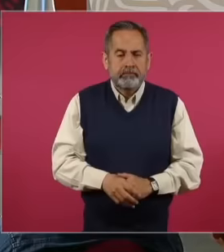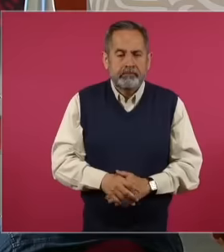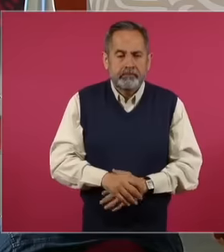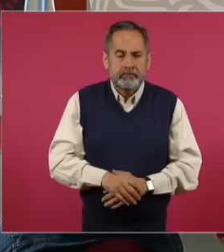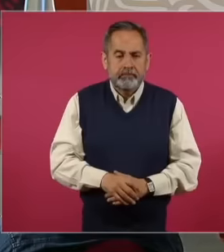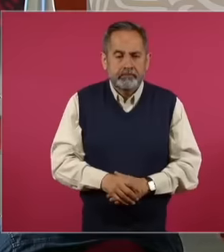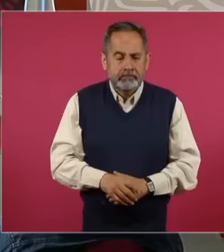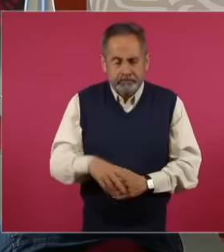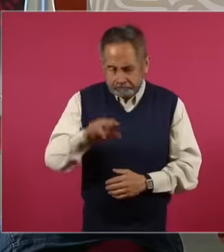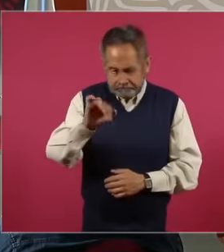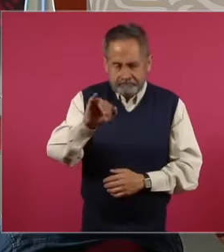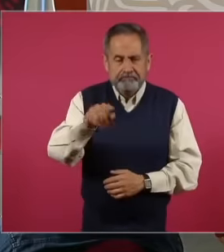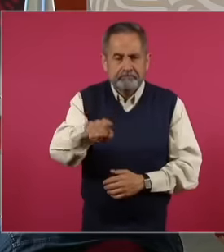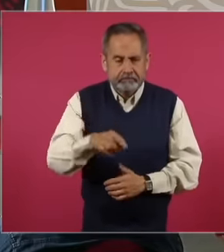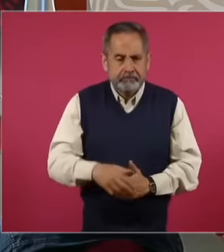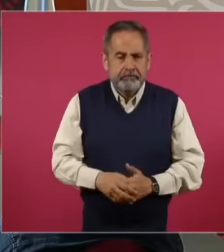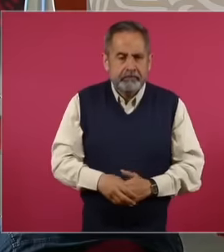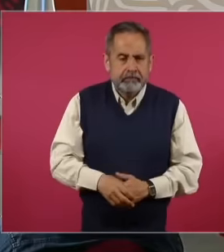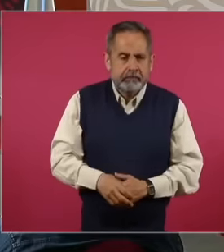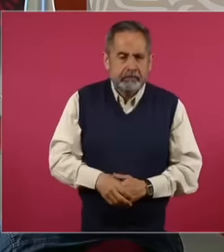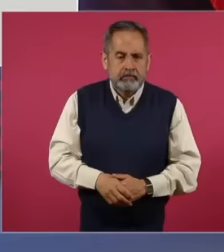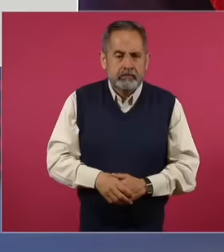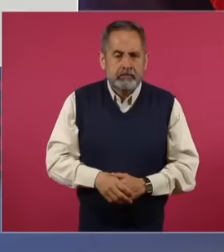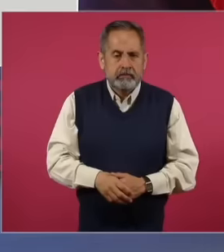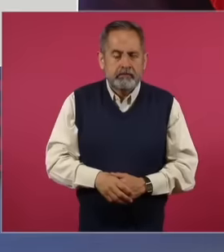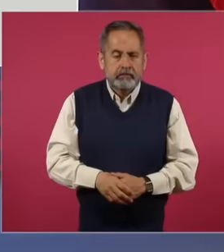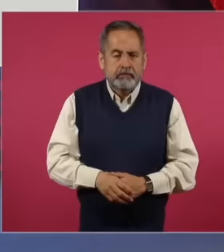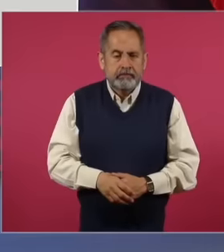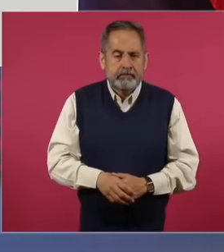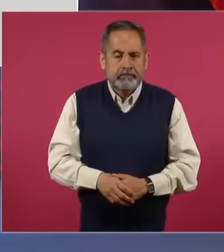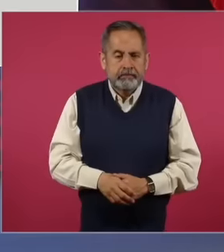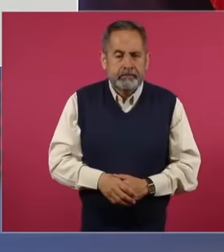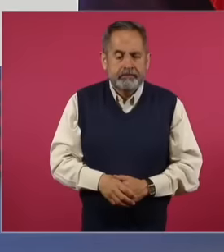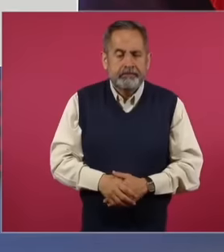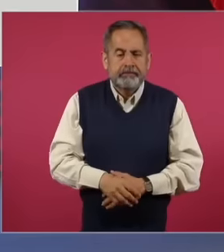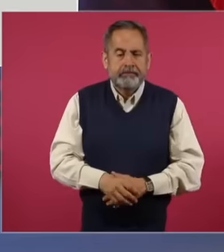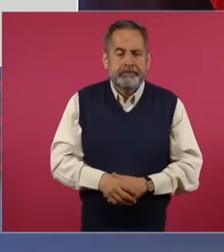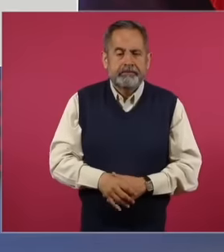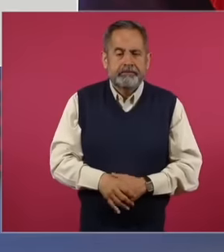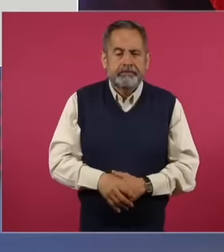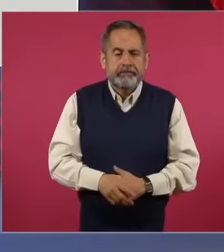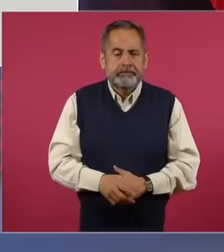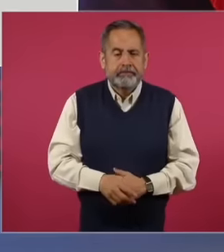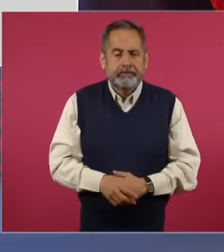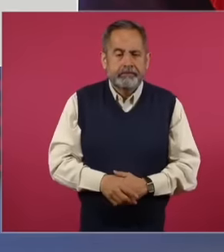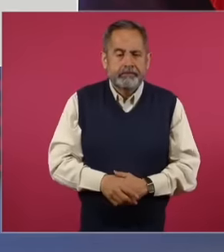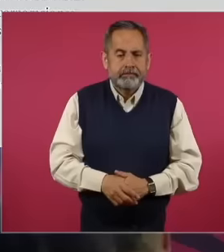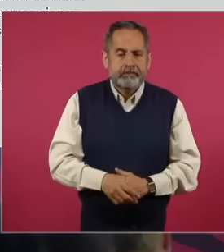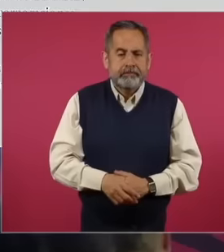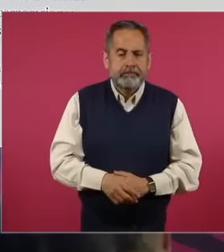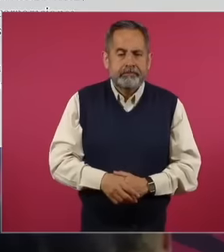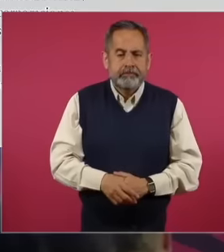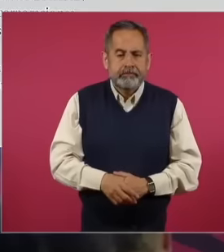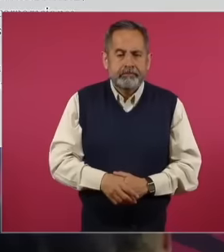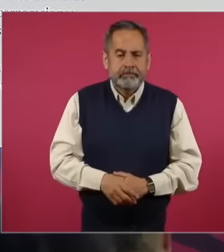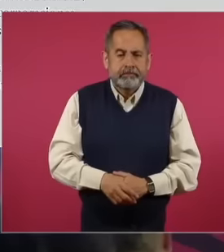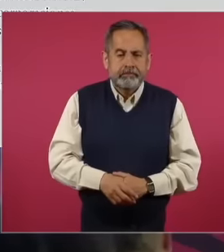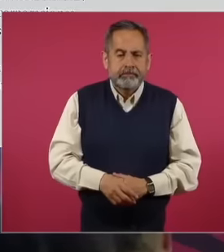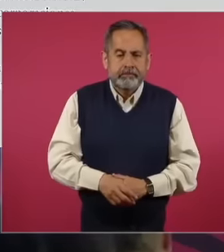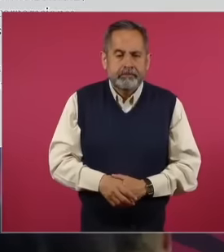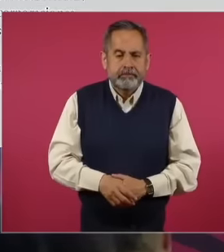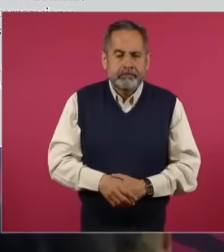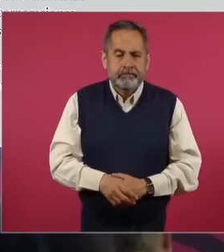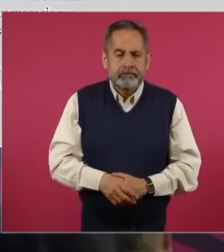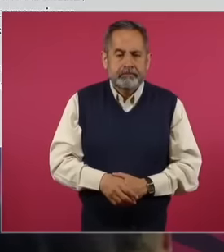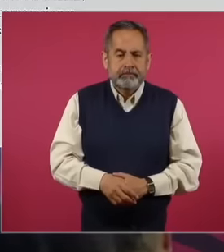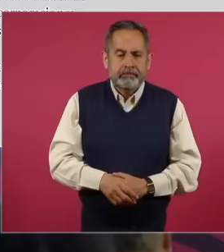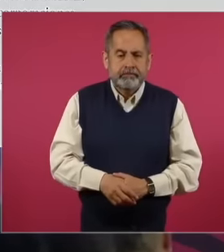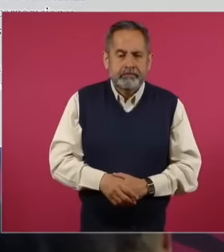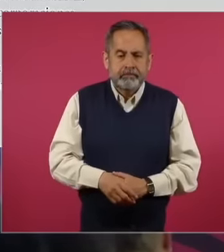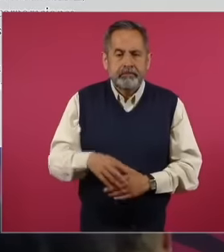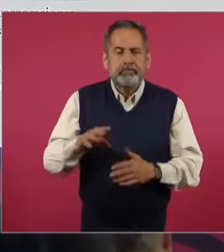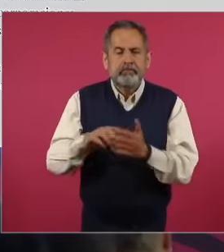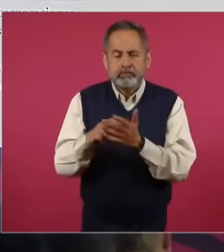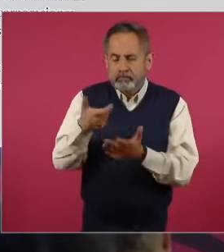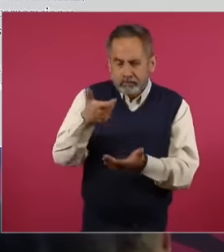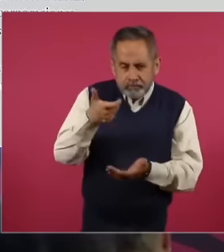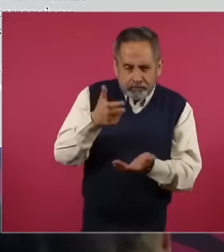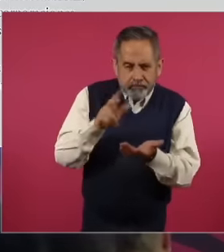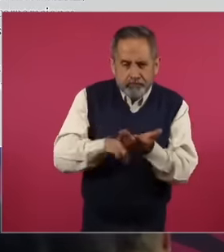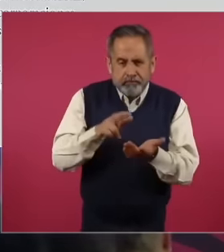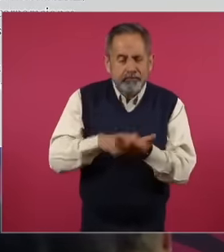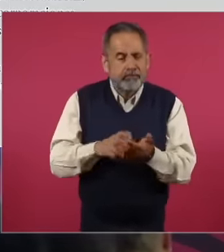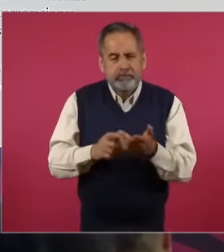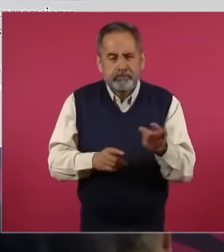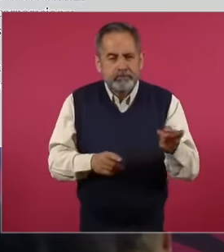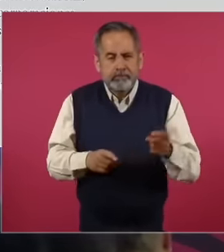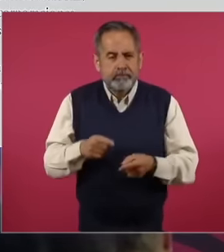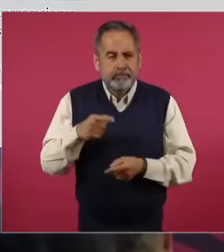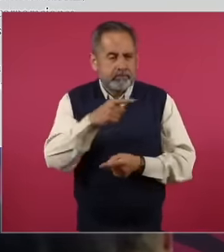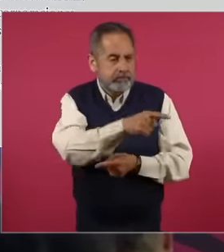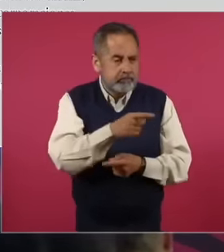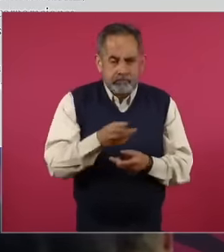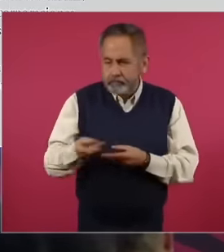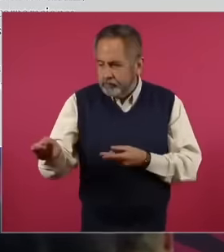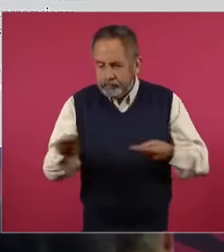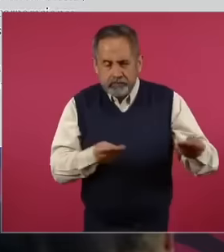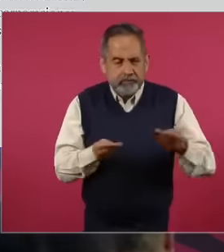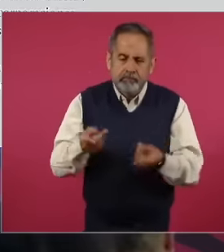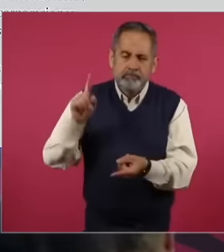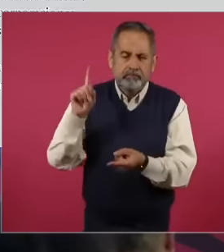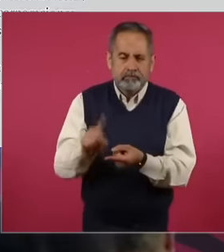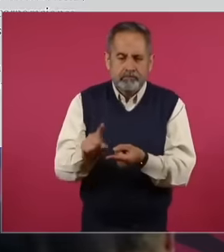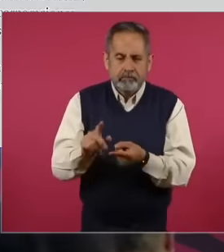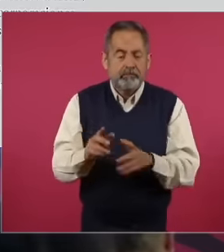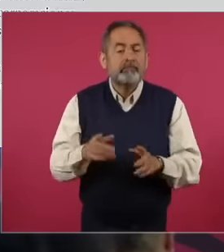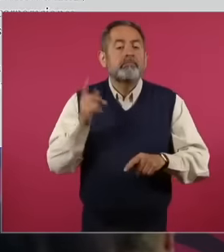, yes. The costs of intermediation were reduced, but not only that,